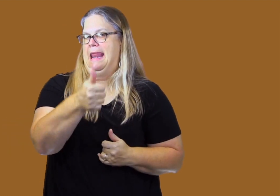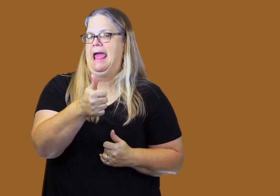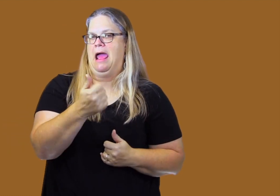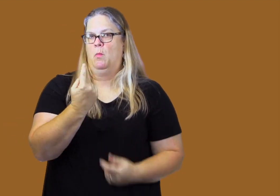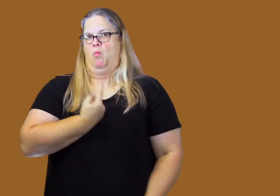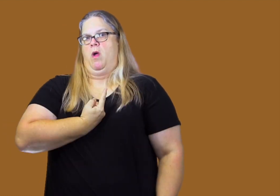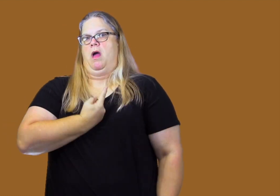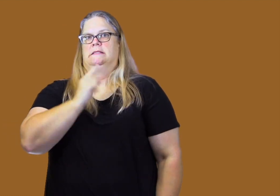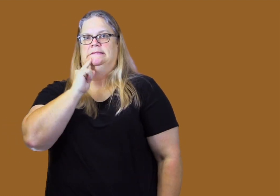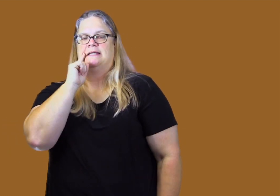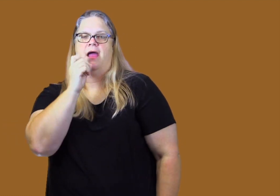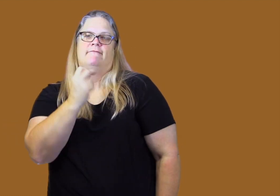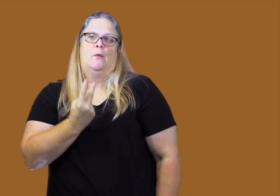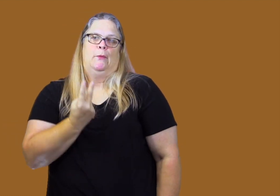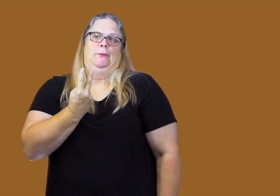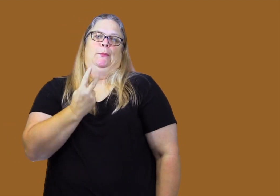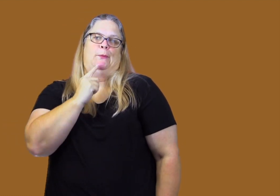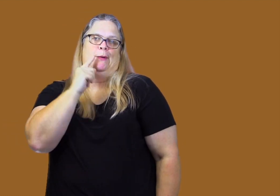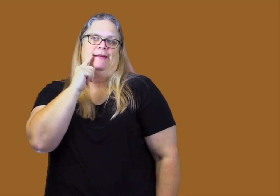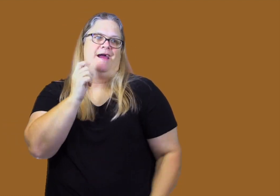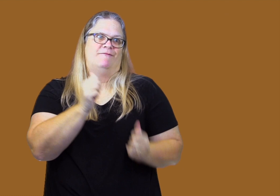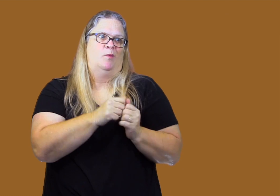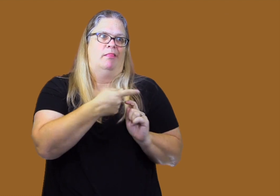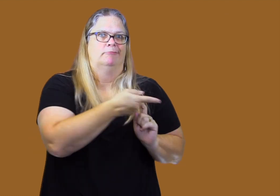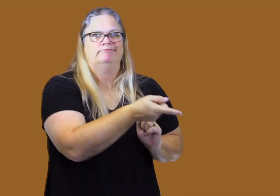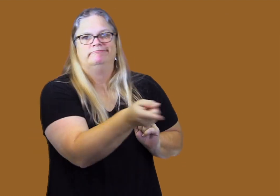to have the similar experiences of a deaf individual.